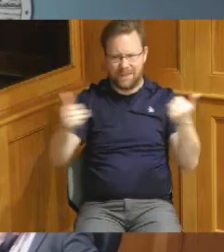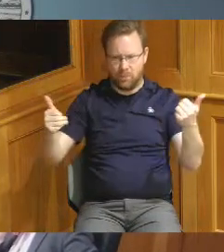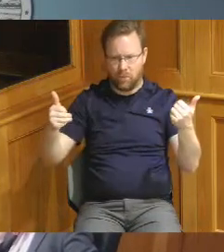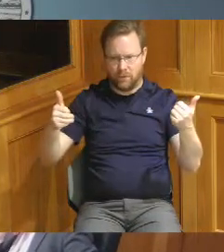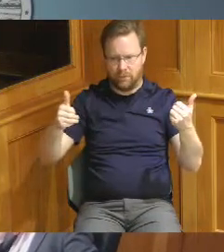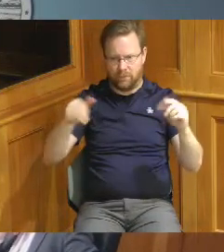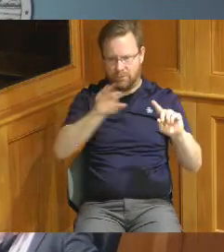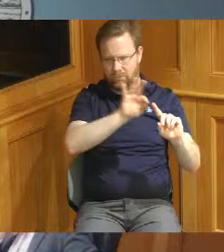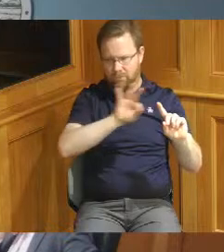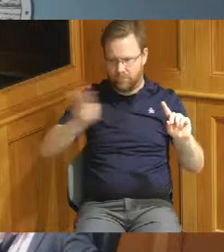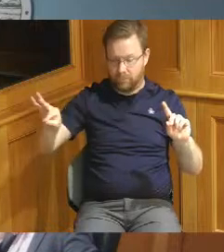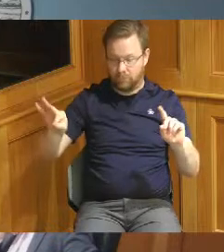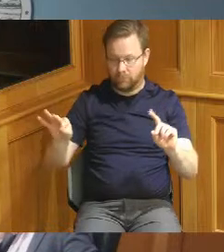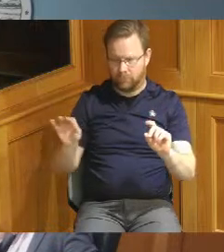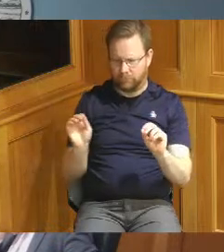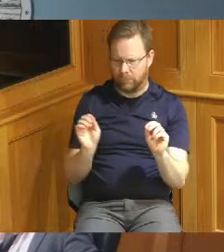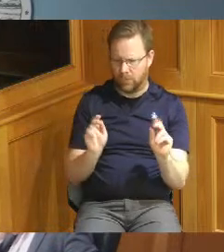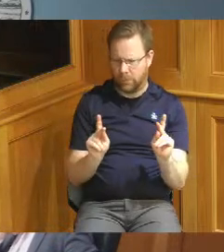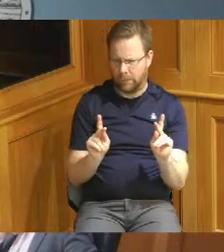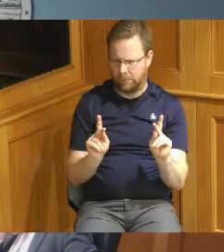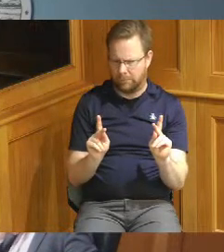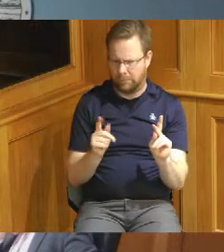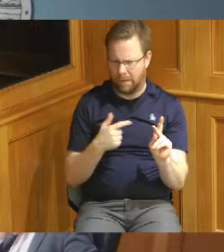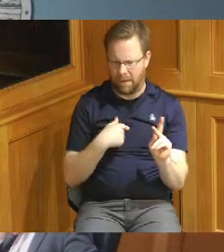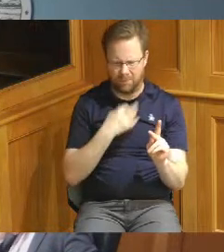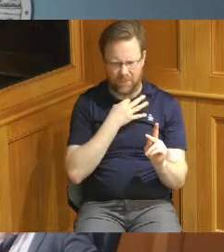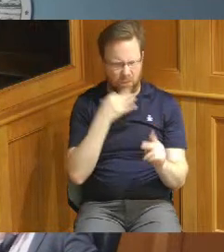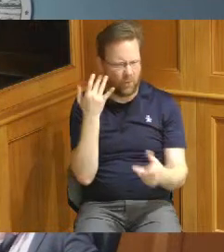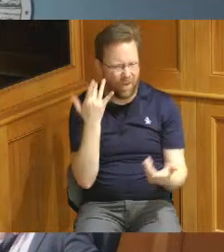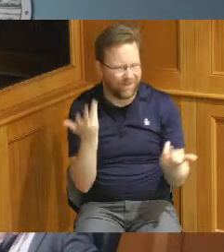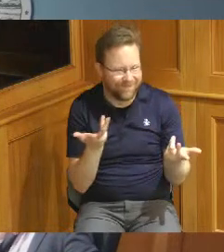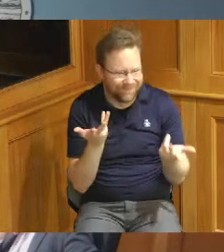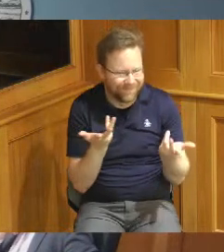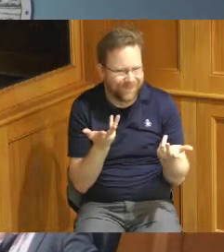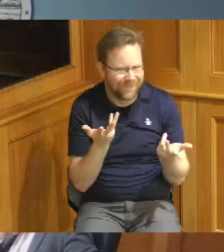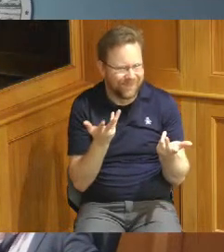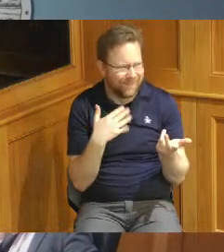authorizing the Administrator to sign the property owner petition in favor of renewing the Over